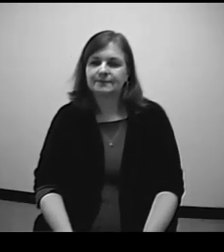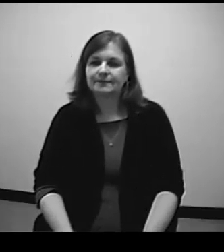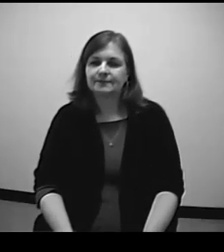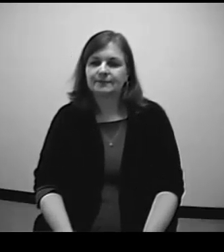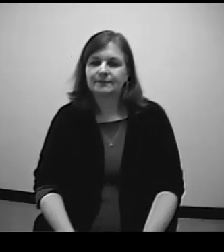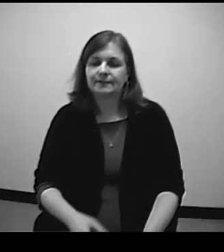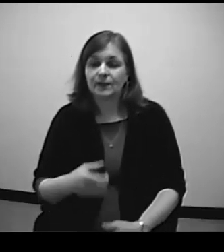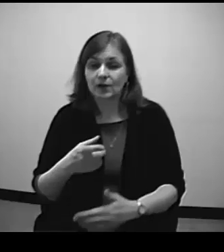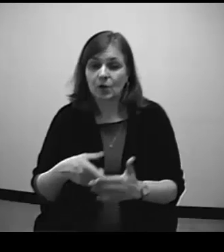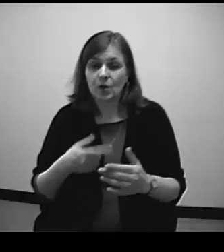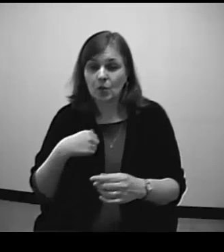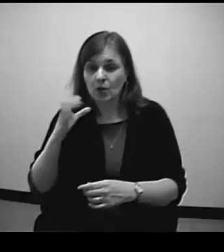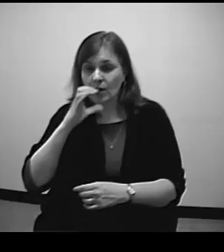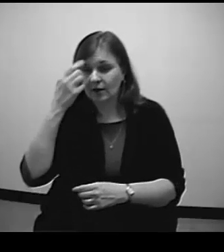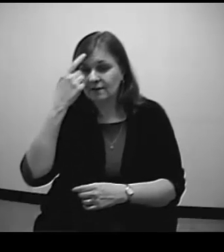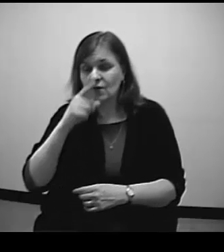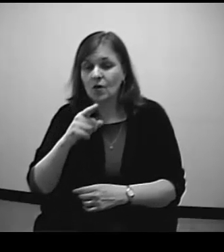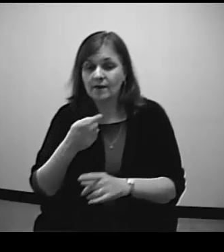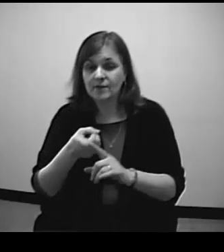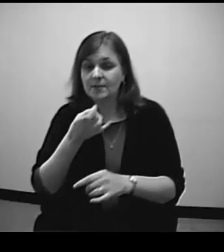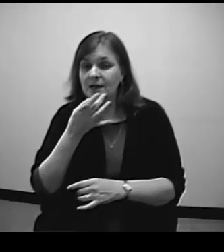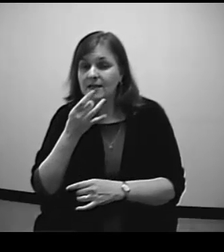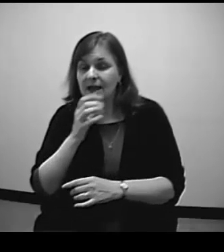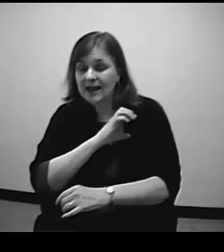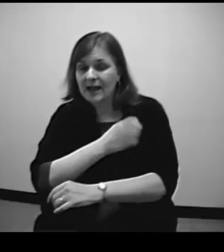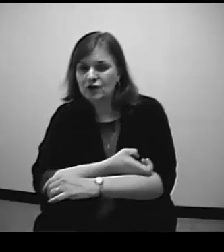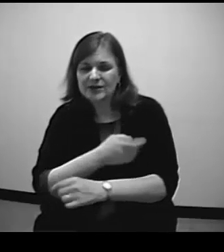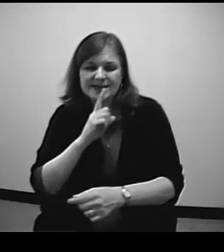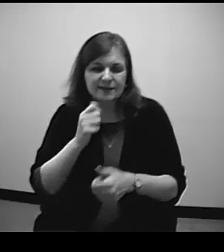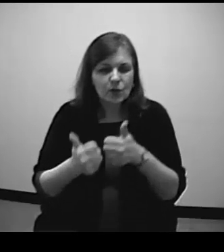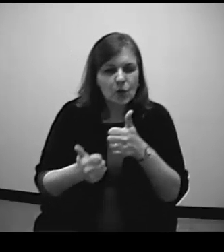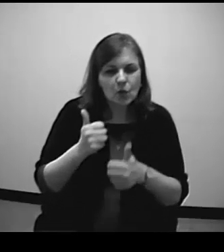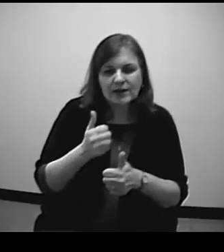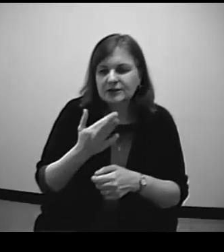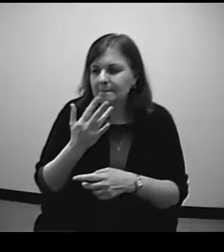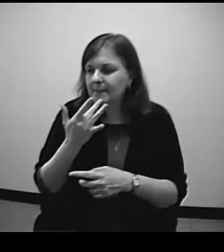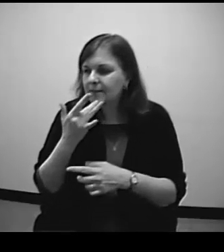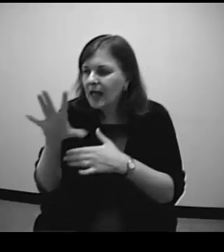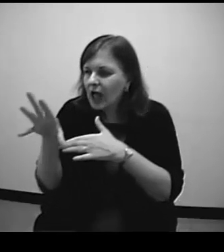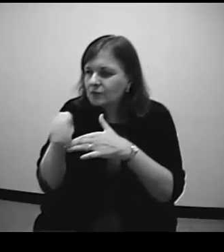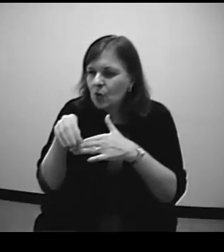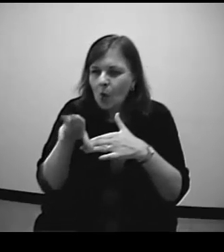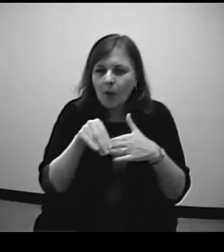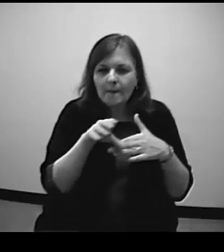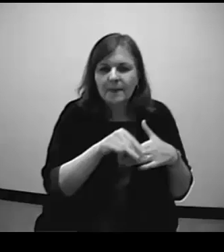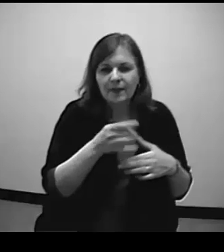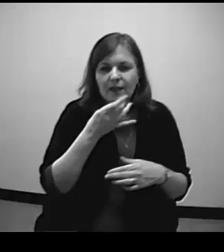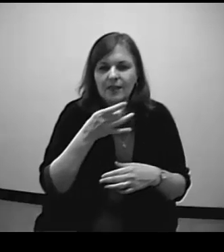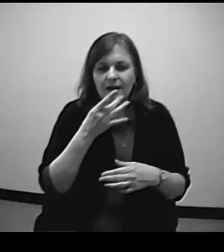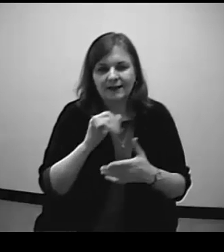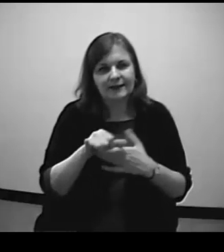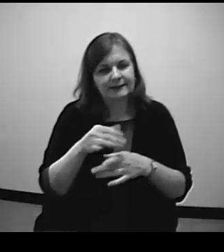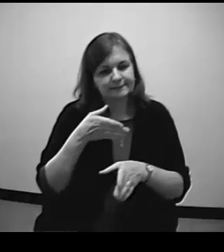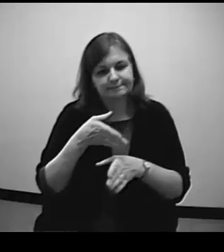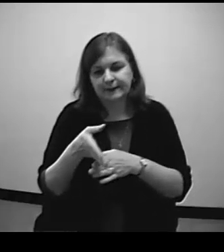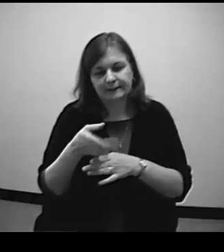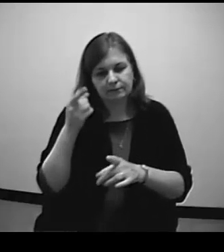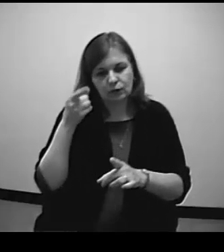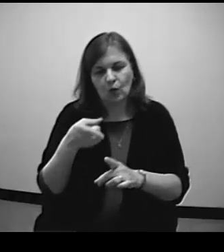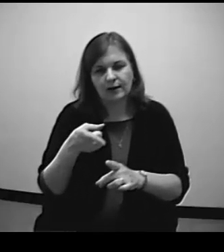so what we're looking for with this light energy is which pigments are going to absorb that is our entire focus